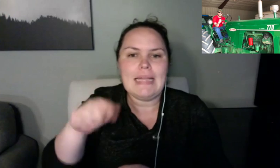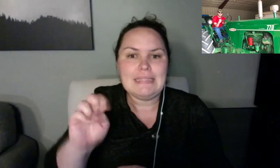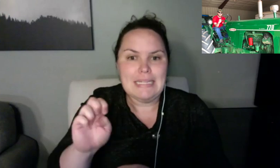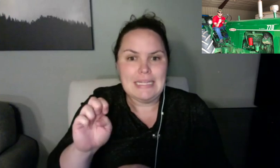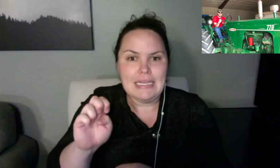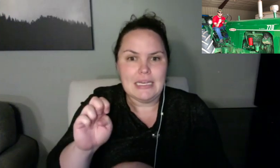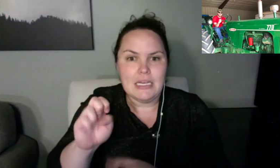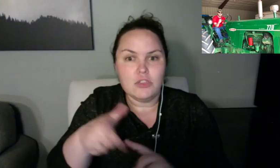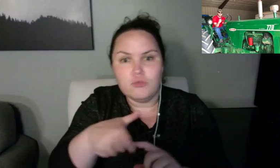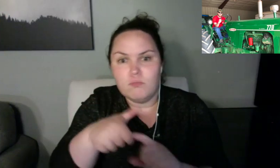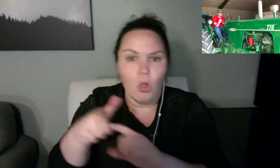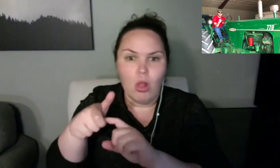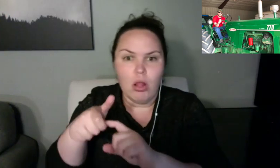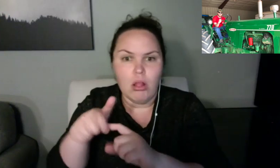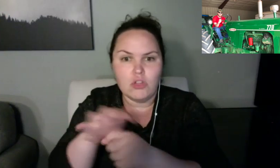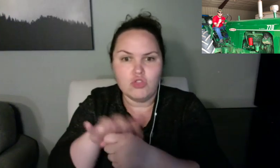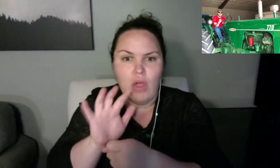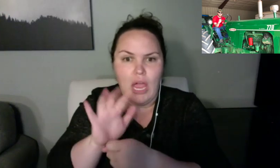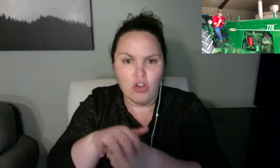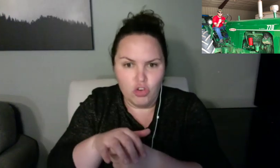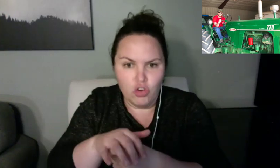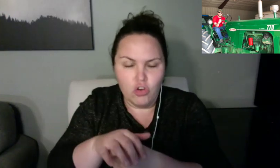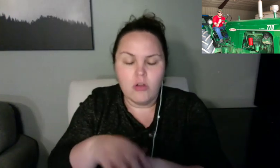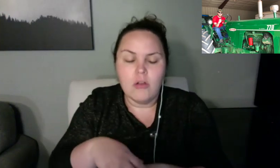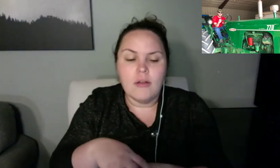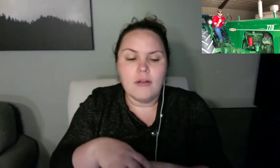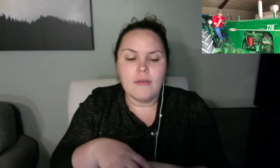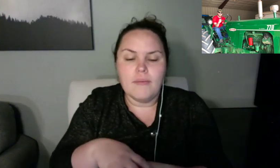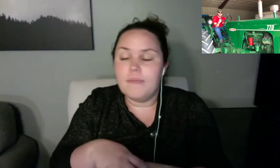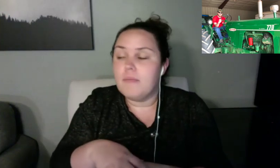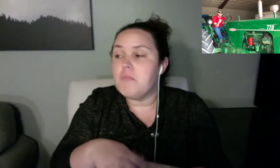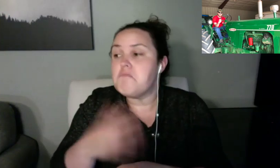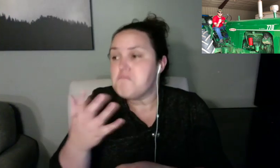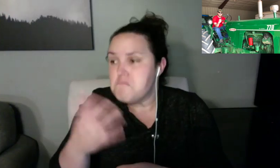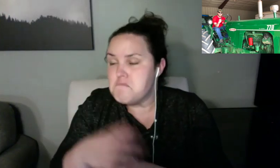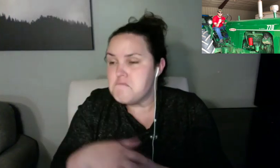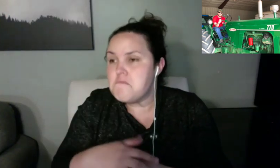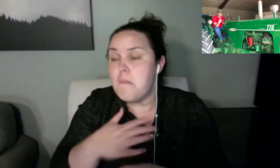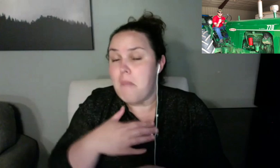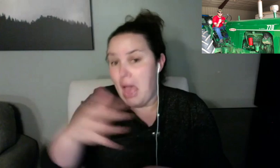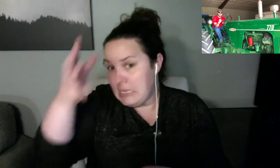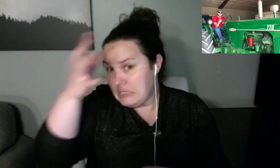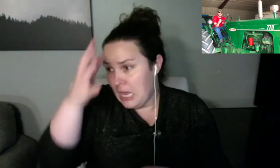I said, well, dad's sending a semi up that way to get some other machinery for him.